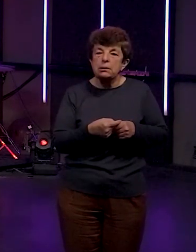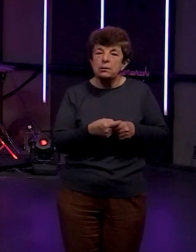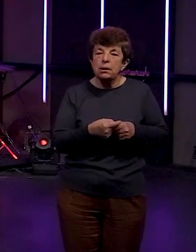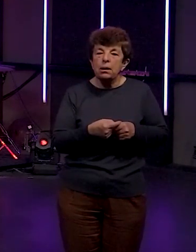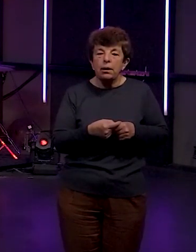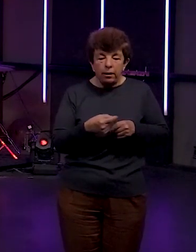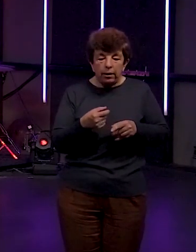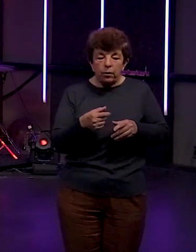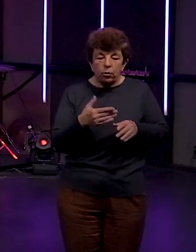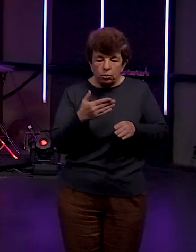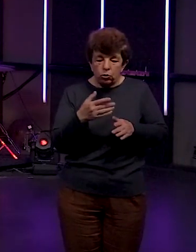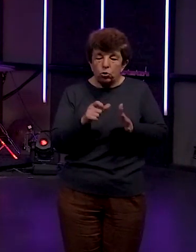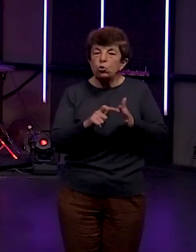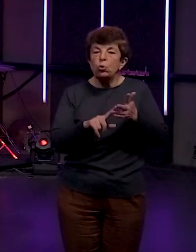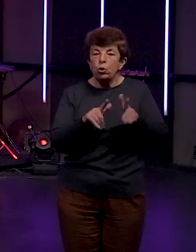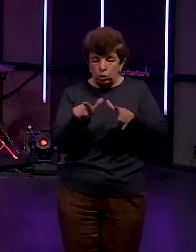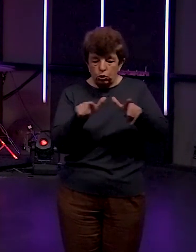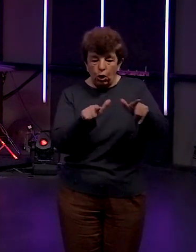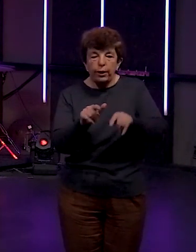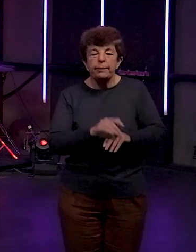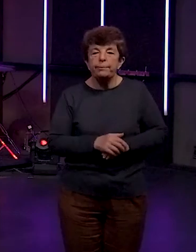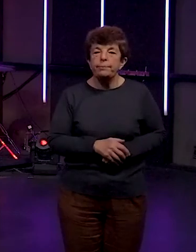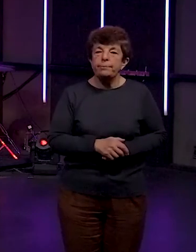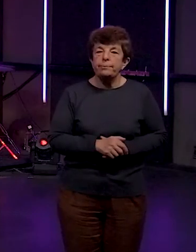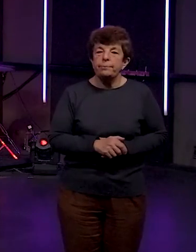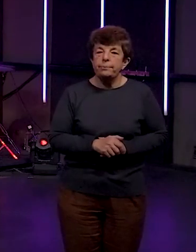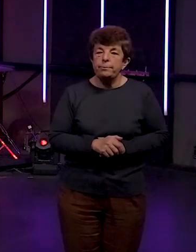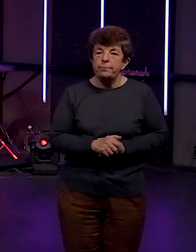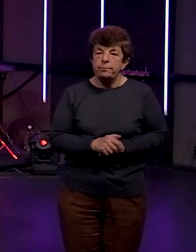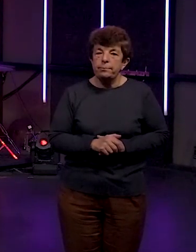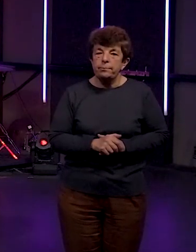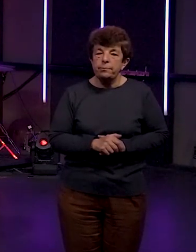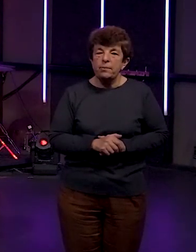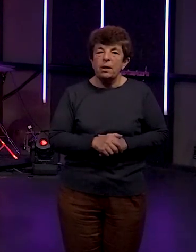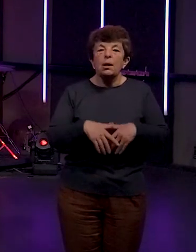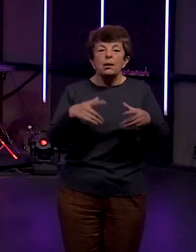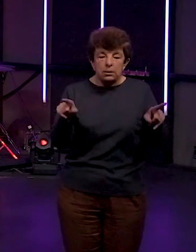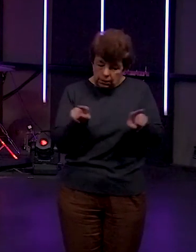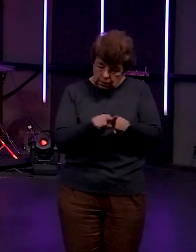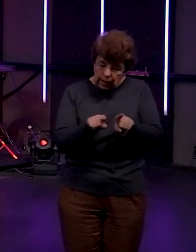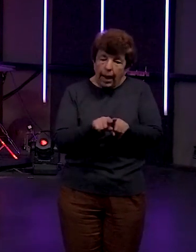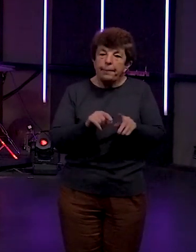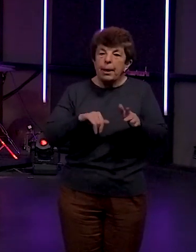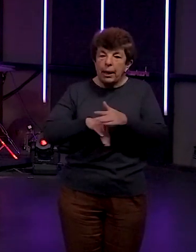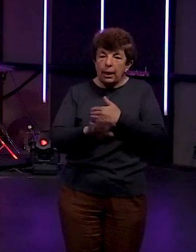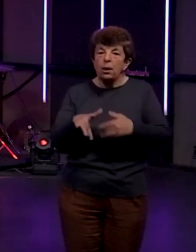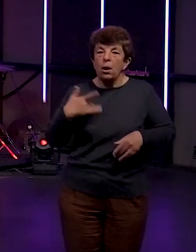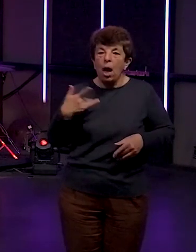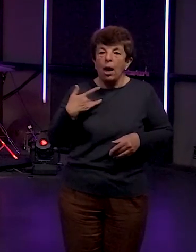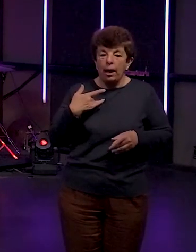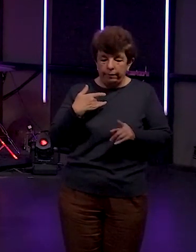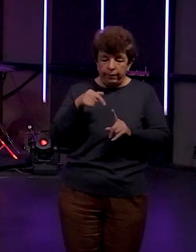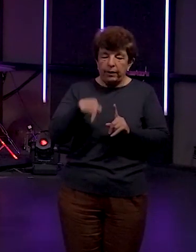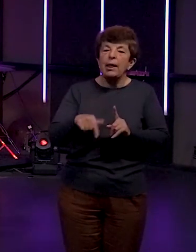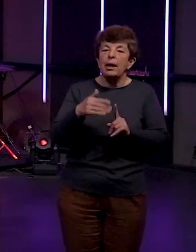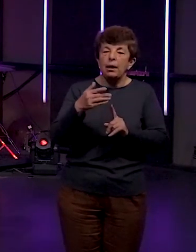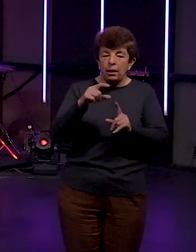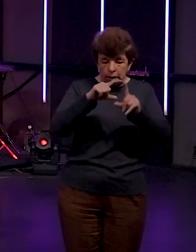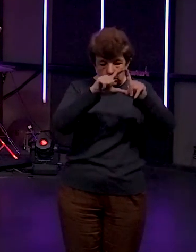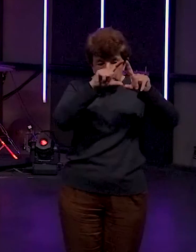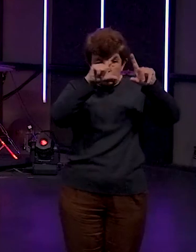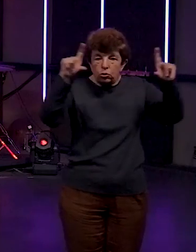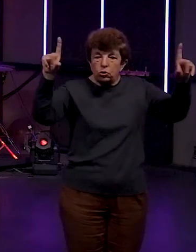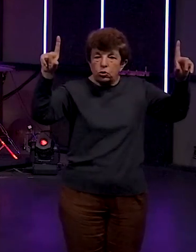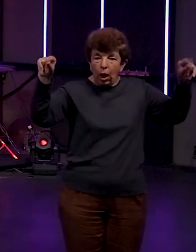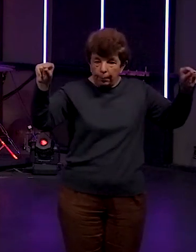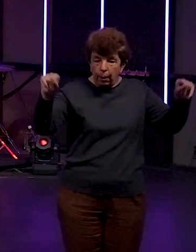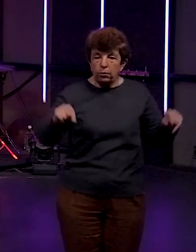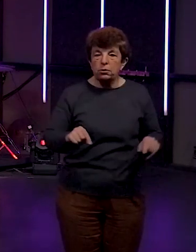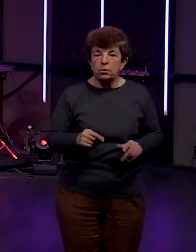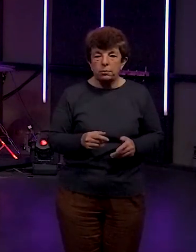journey in our progress. And so to in life. There are signposts along the way.